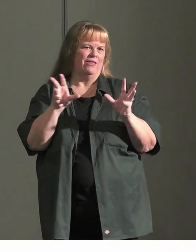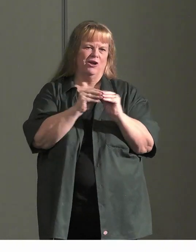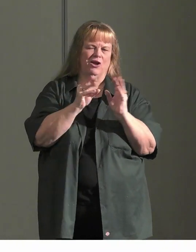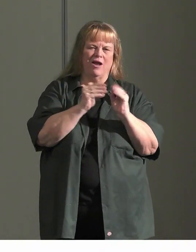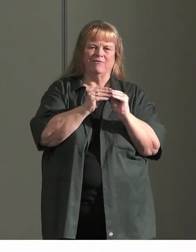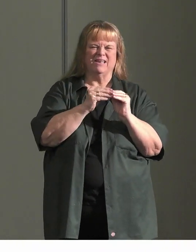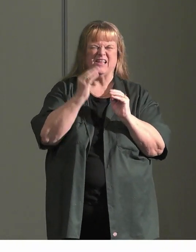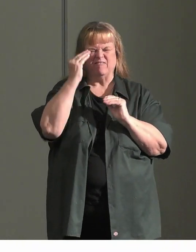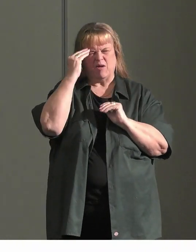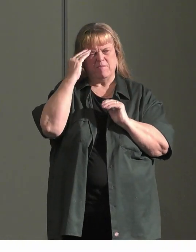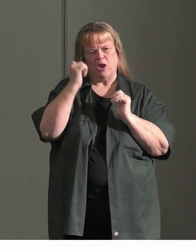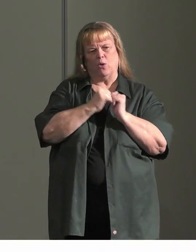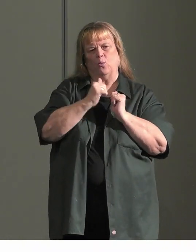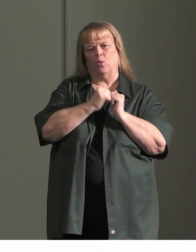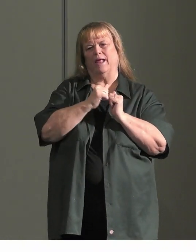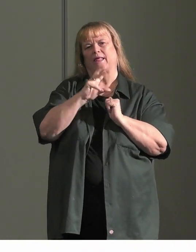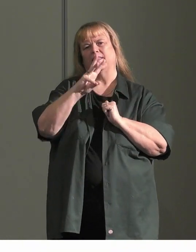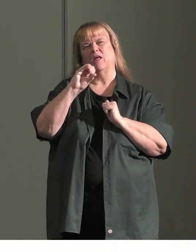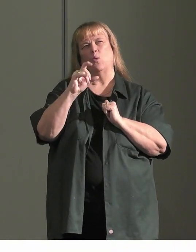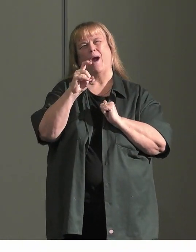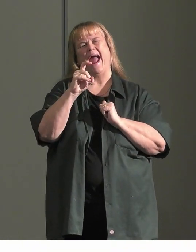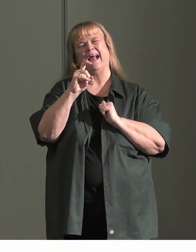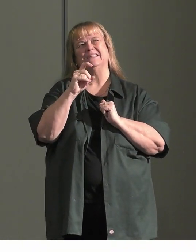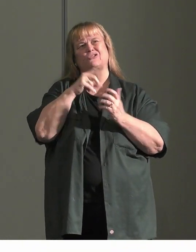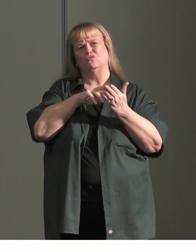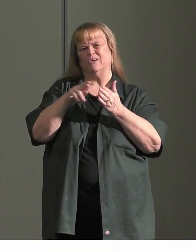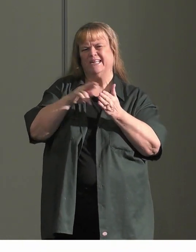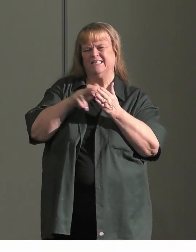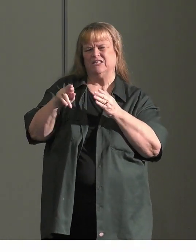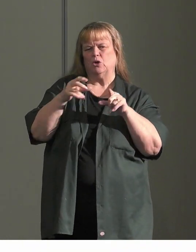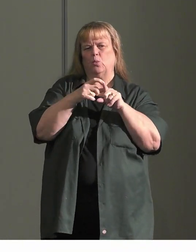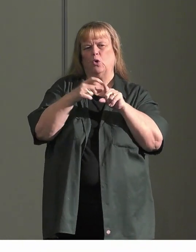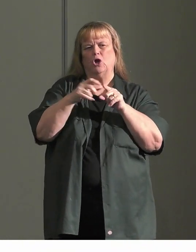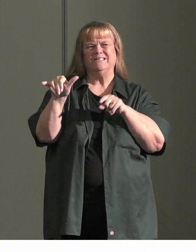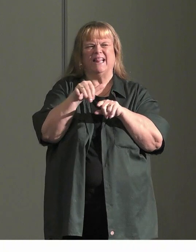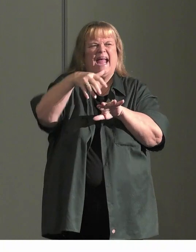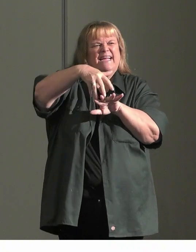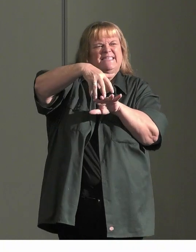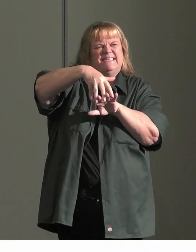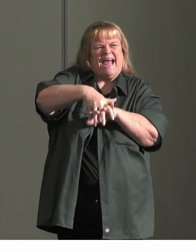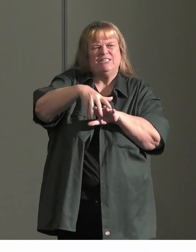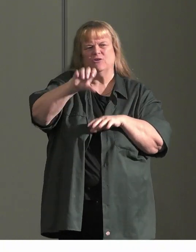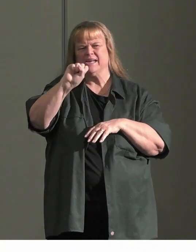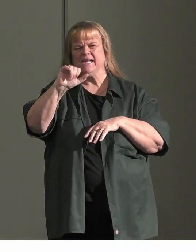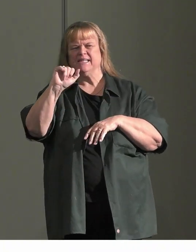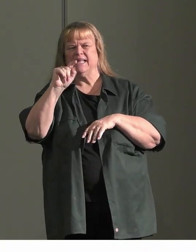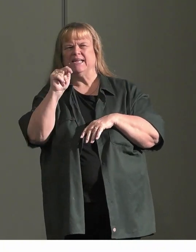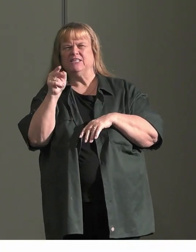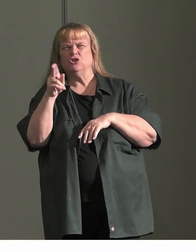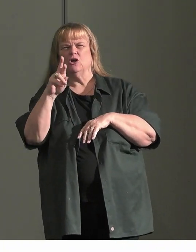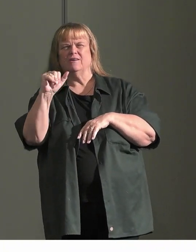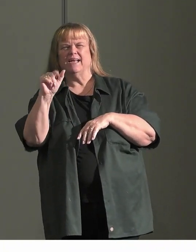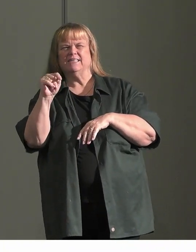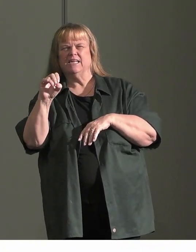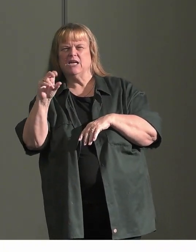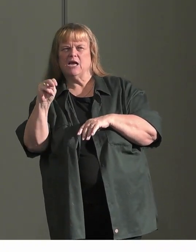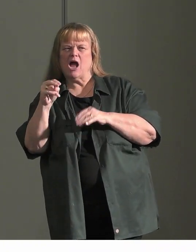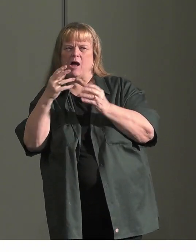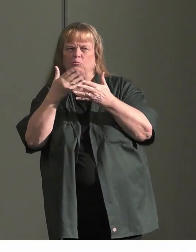familiar with UX research or terms like saturation I will break it down first. And kind of take you